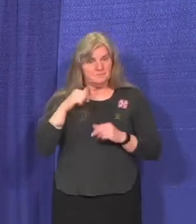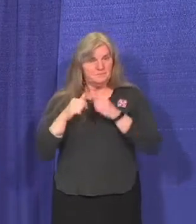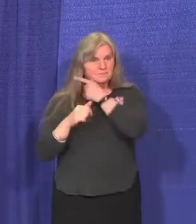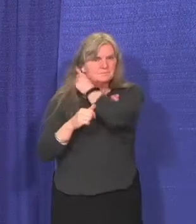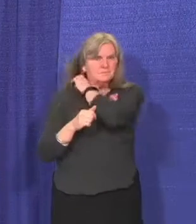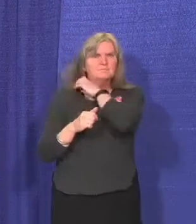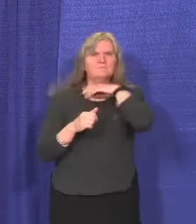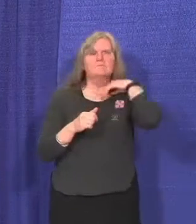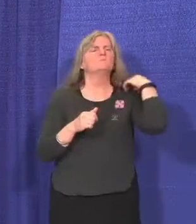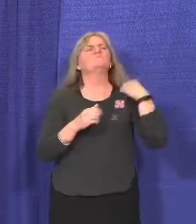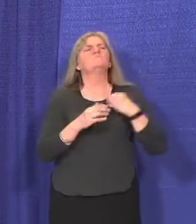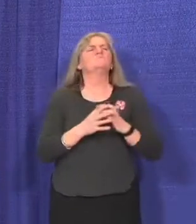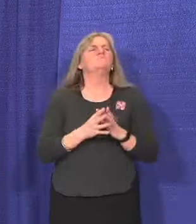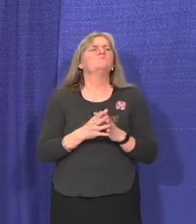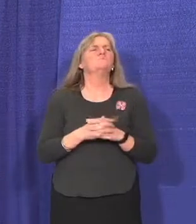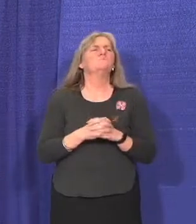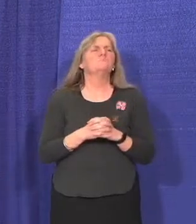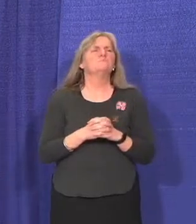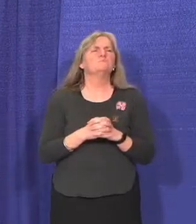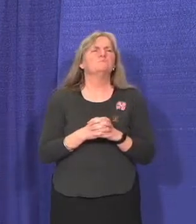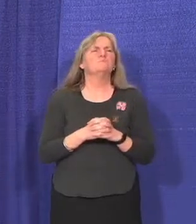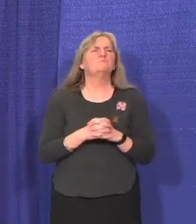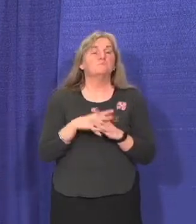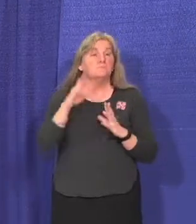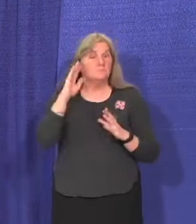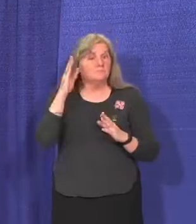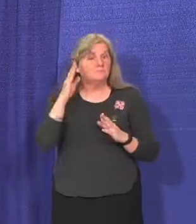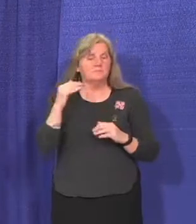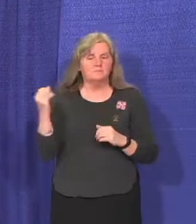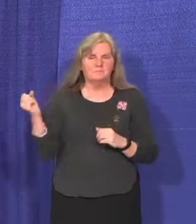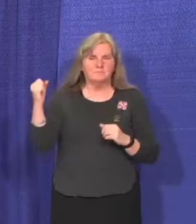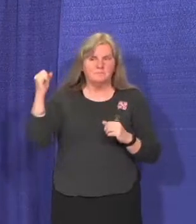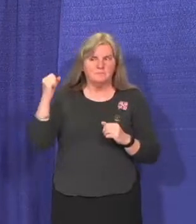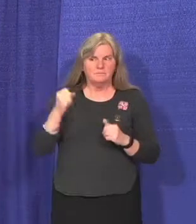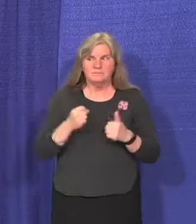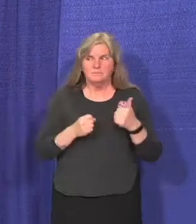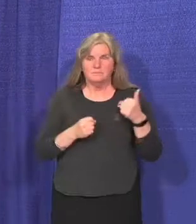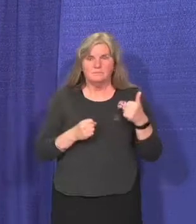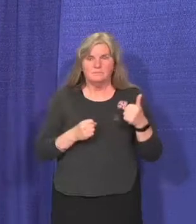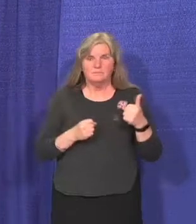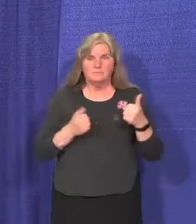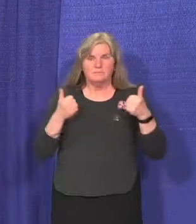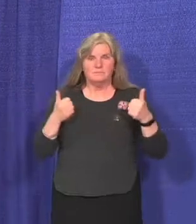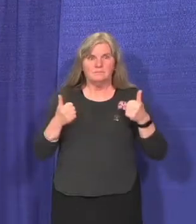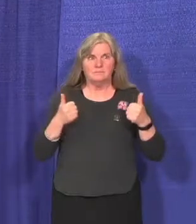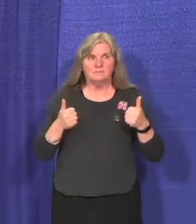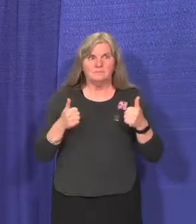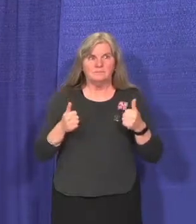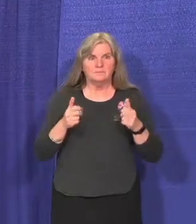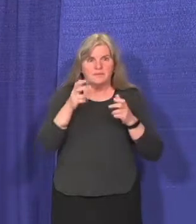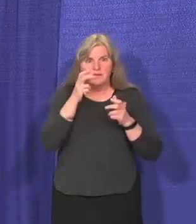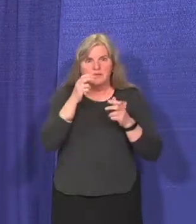I do see the filling in of information as we get better of tackling.